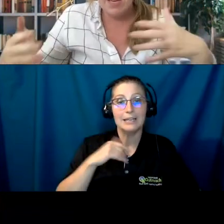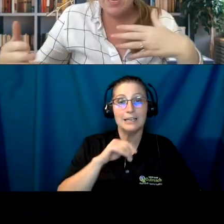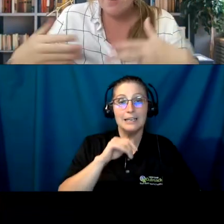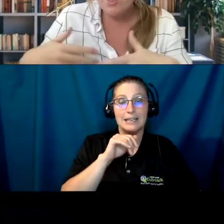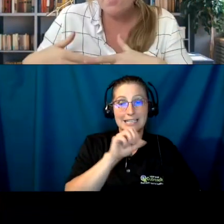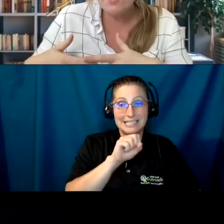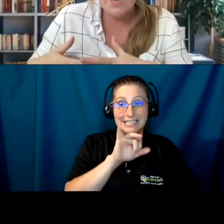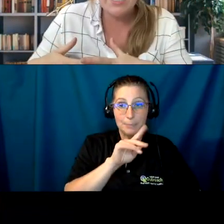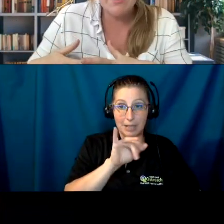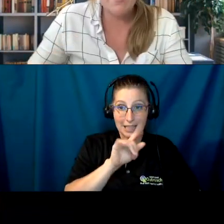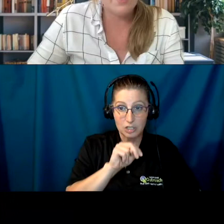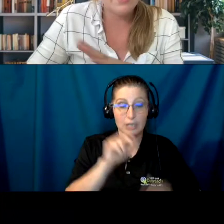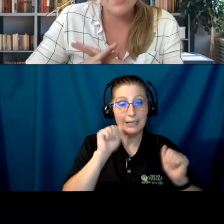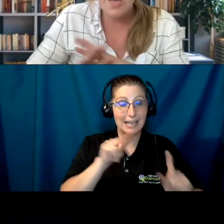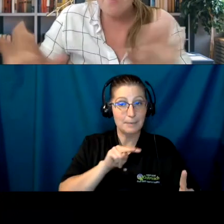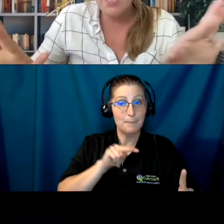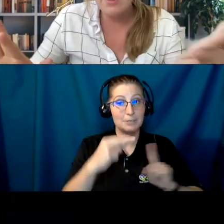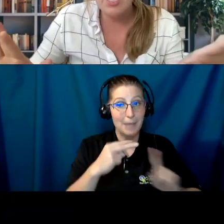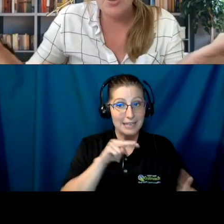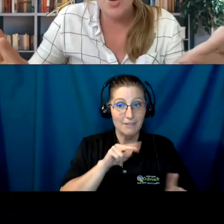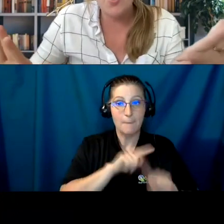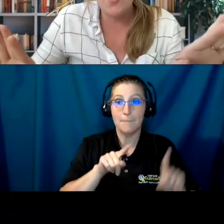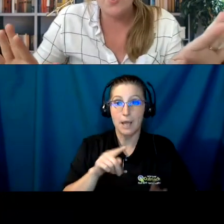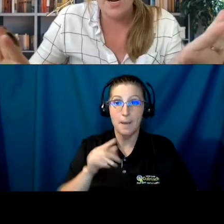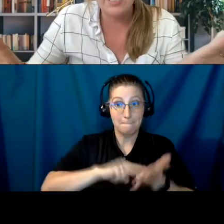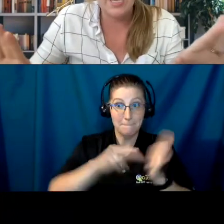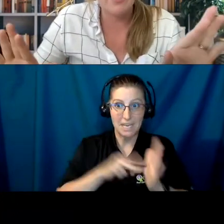can give you some perspective, but it does not mean that you know what it's like for